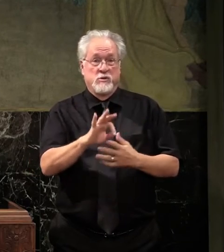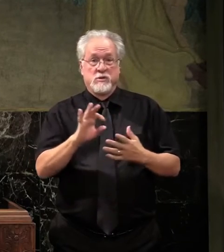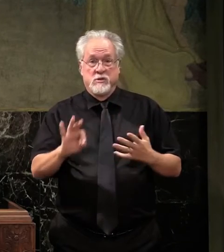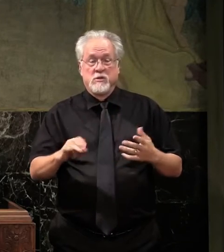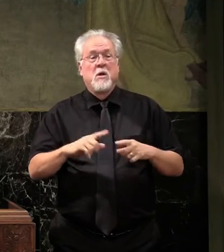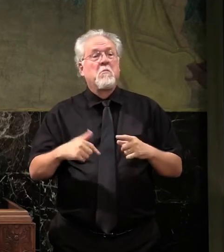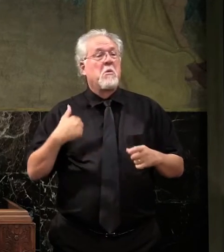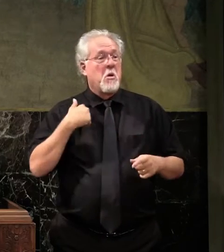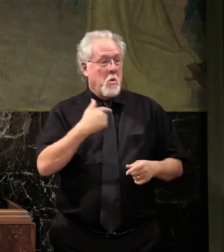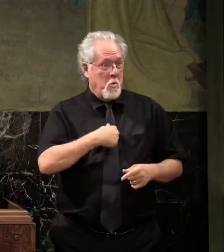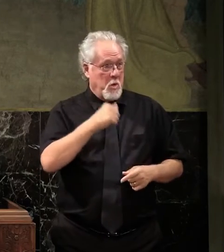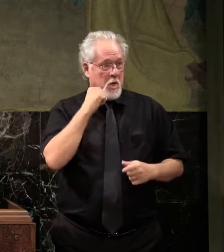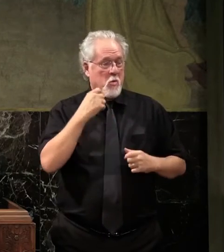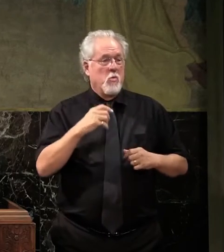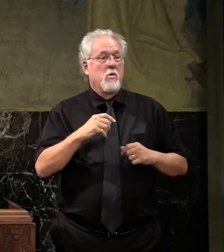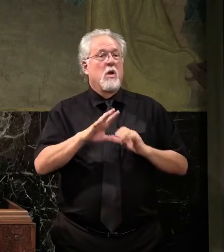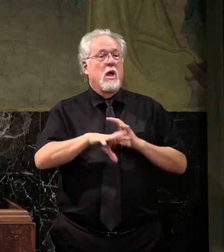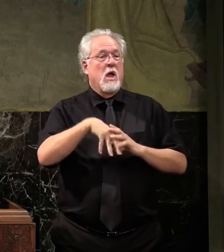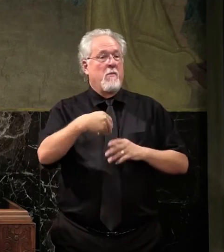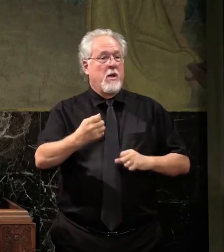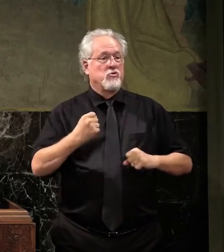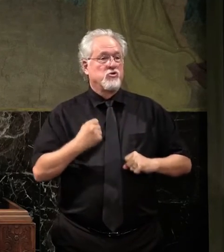going to come out of this stronger than ever.